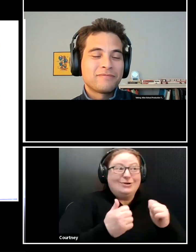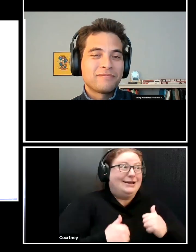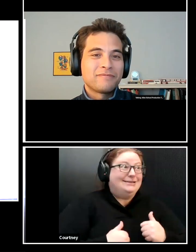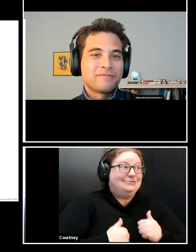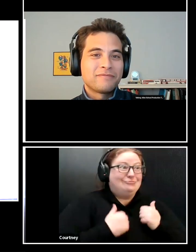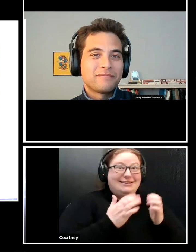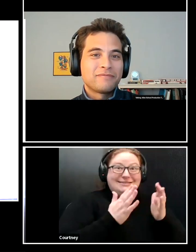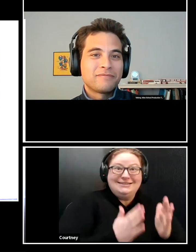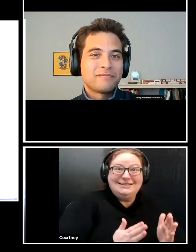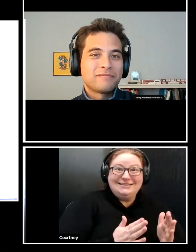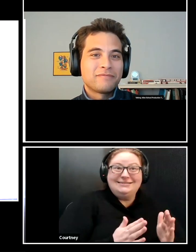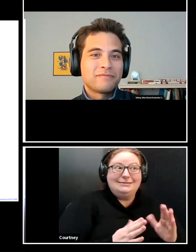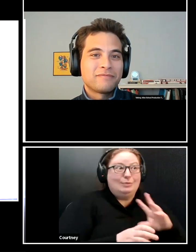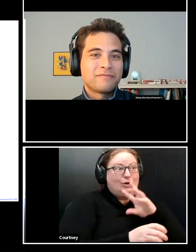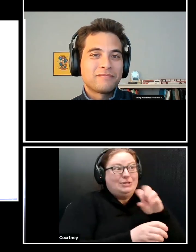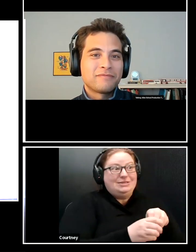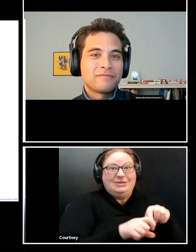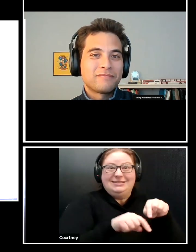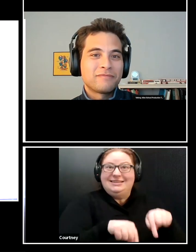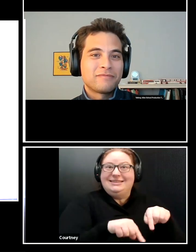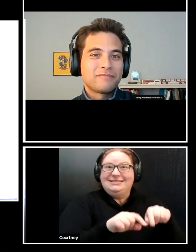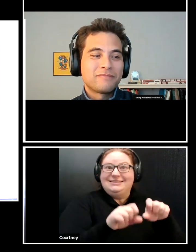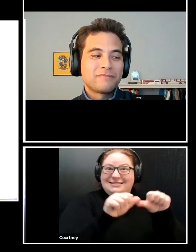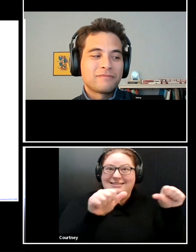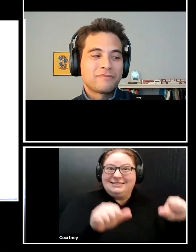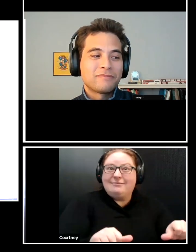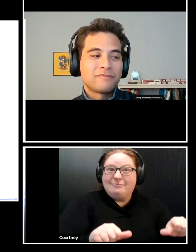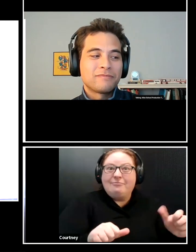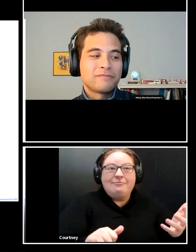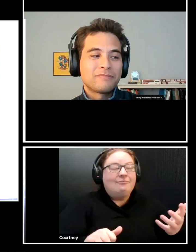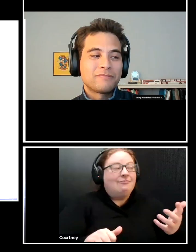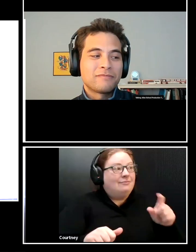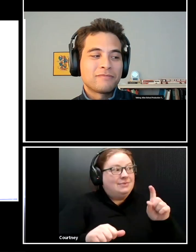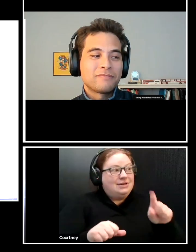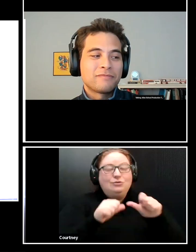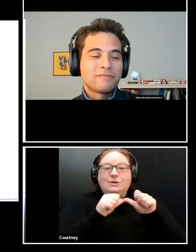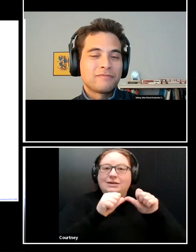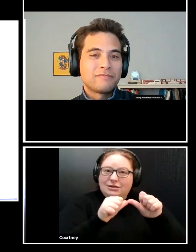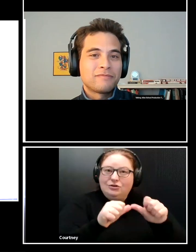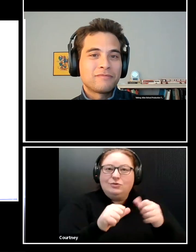in this ecosystem. Um we all need to keep having that conversation and I guess more